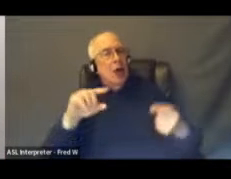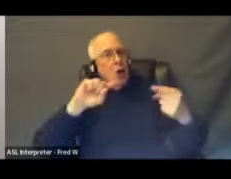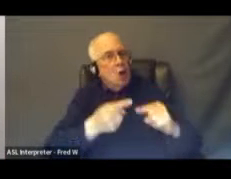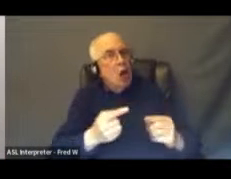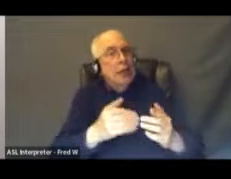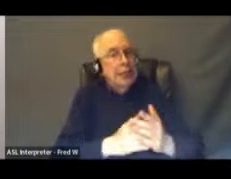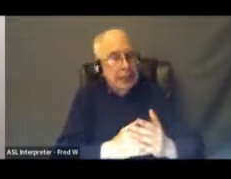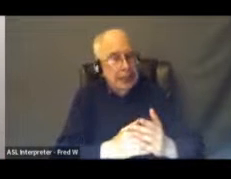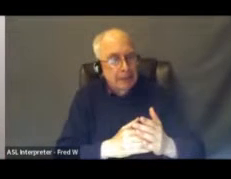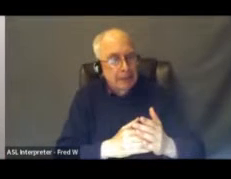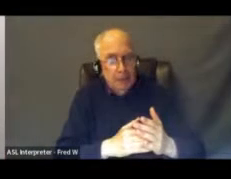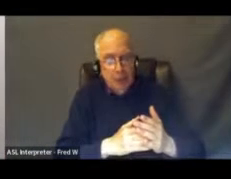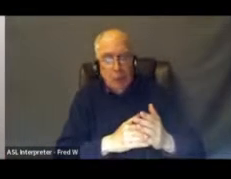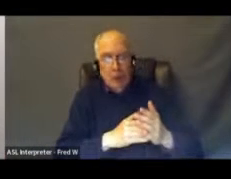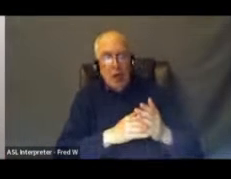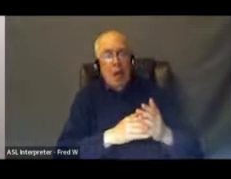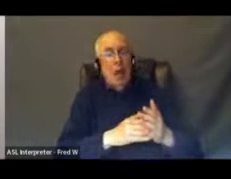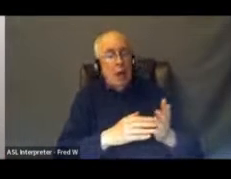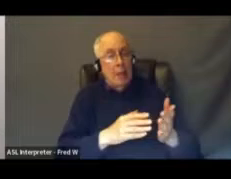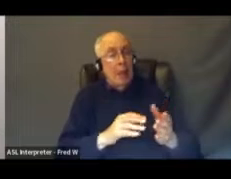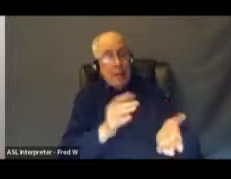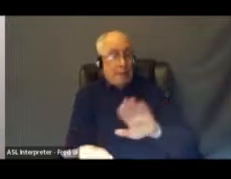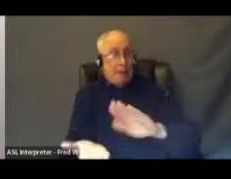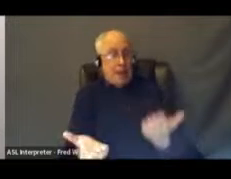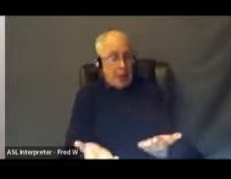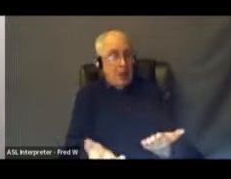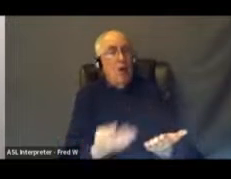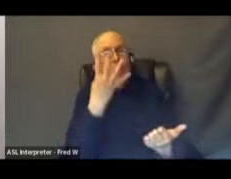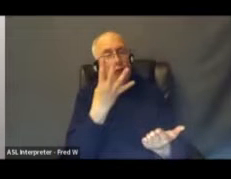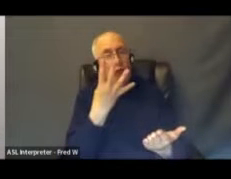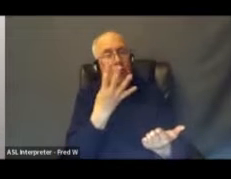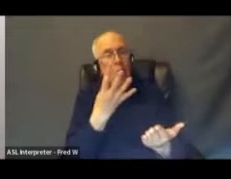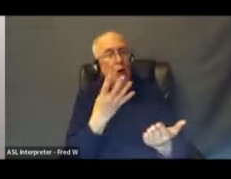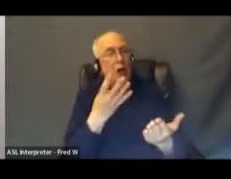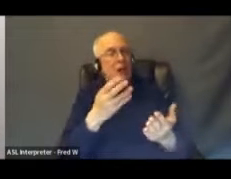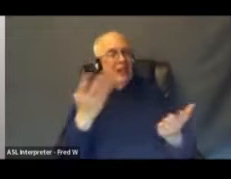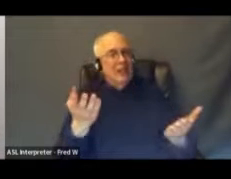four deciding factors, what was the longest amount of loss of consciousness, helping to